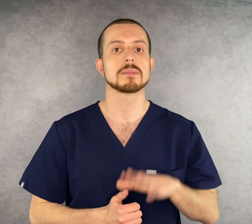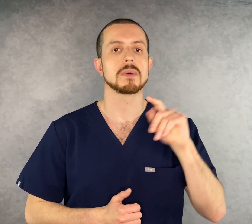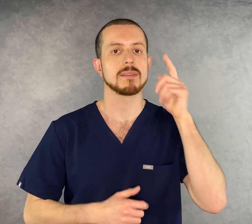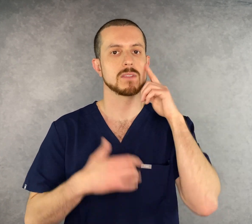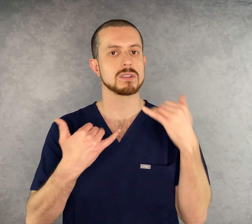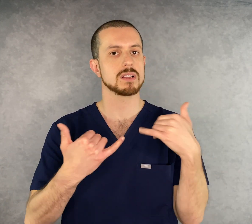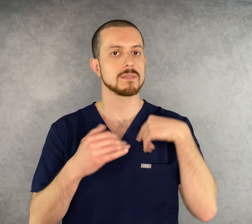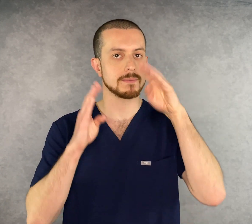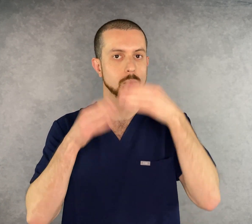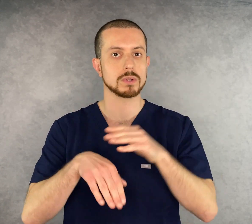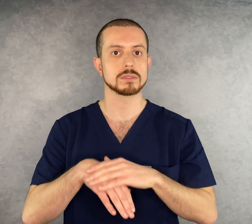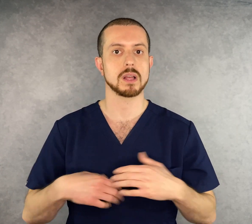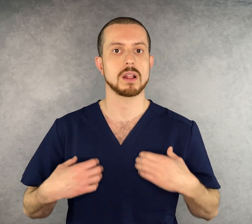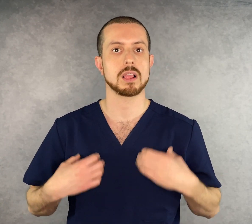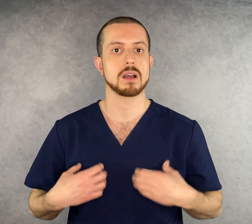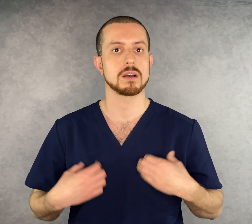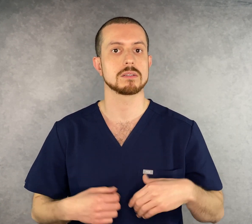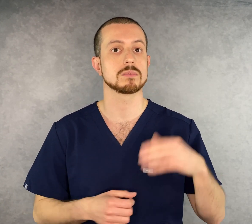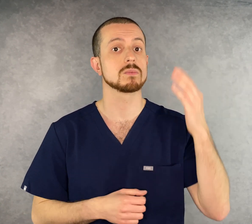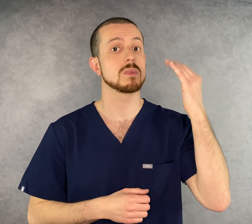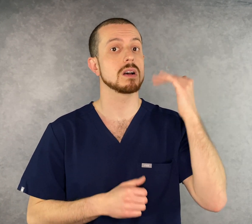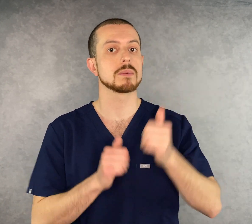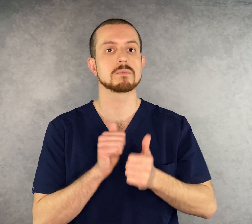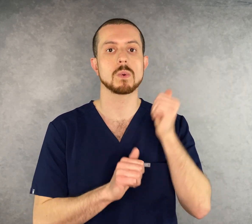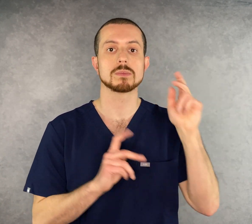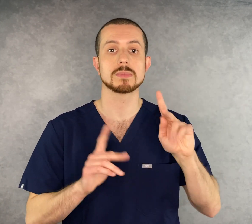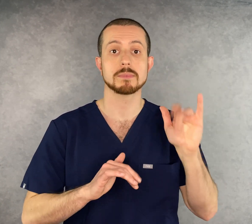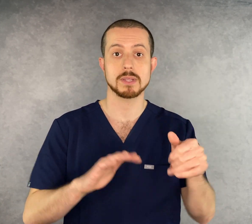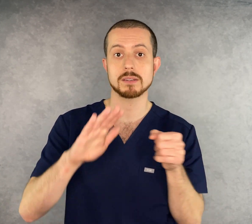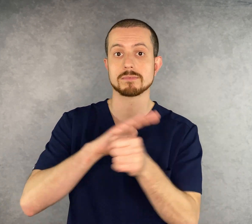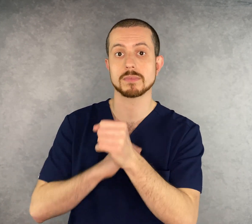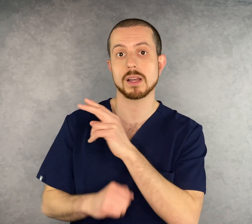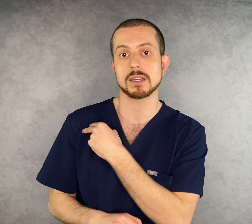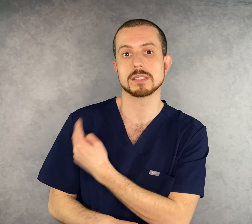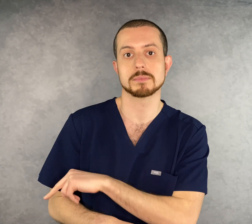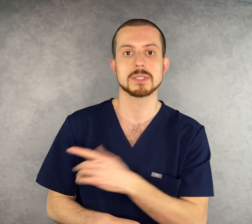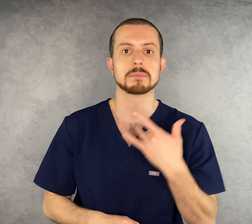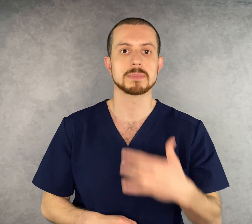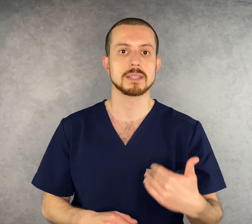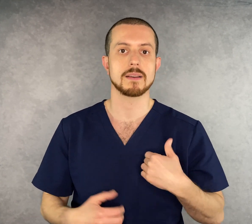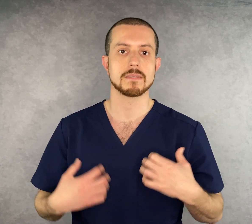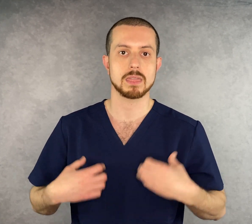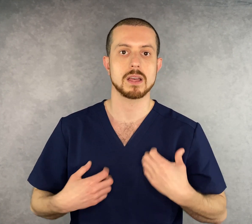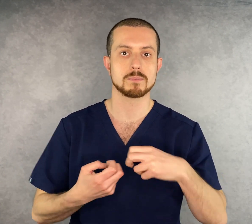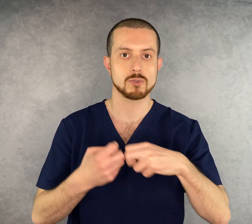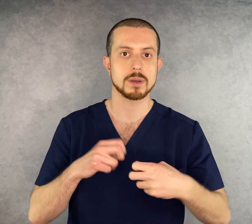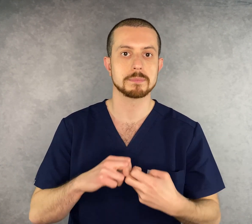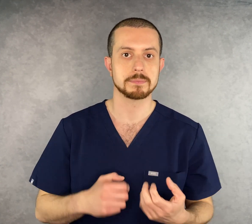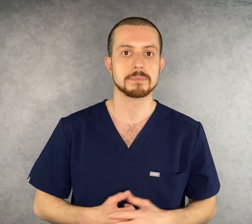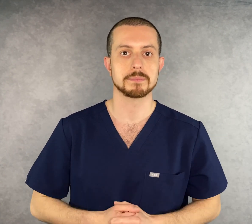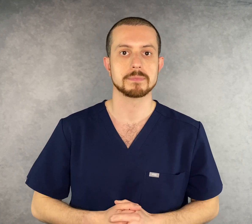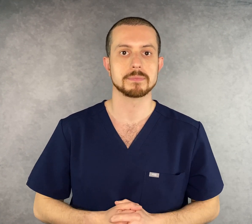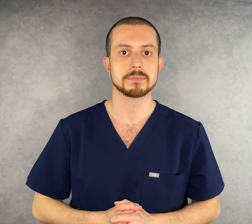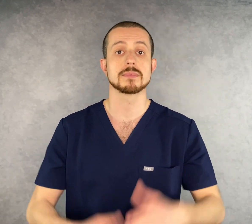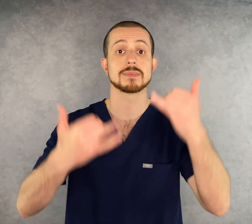But for today I'll be focusing on the lungs because most people who are hospitalized typically come in with lung issues.